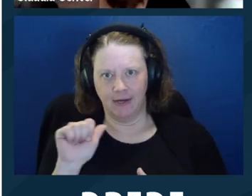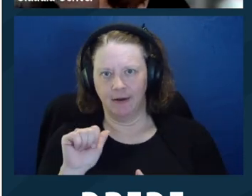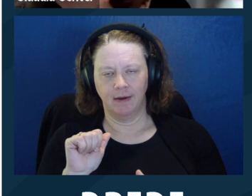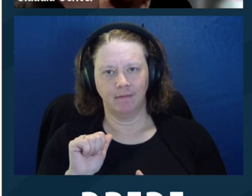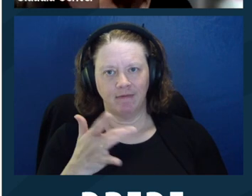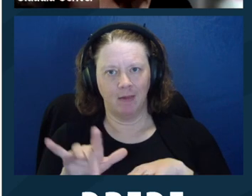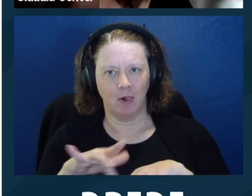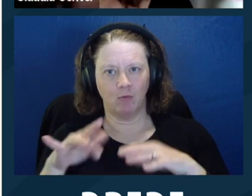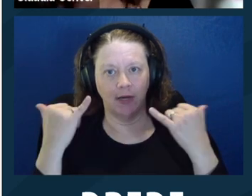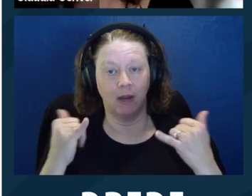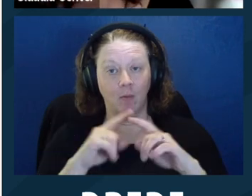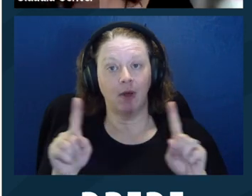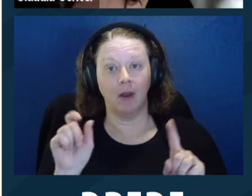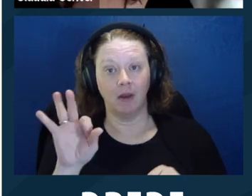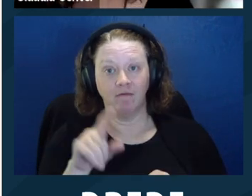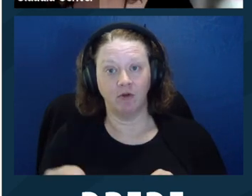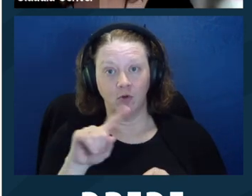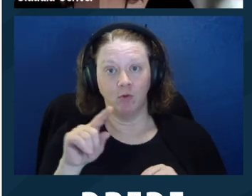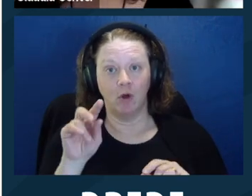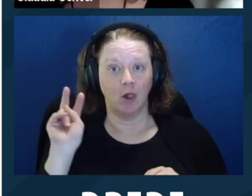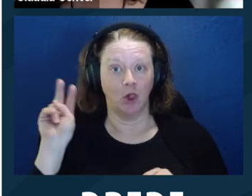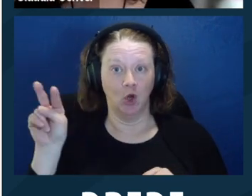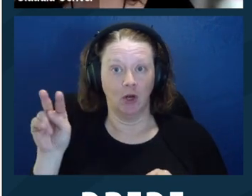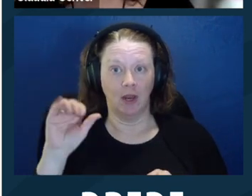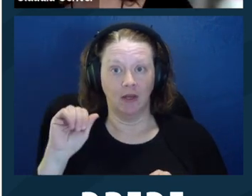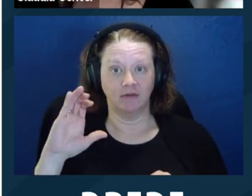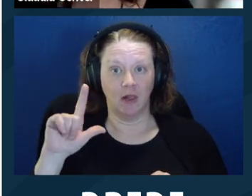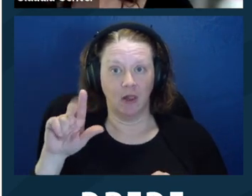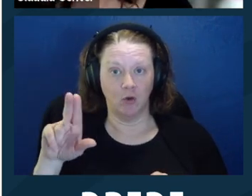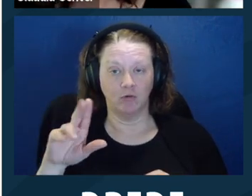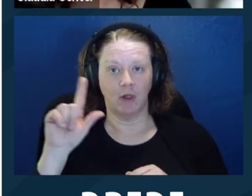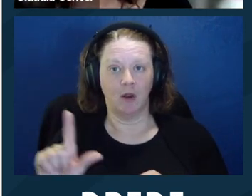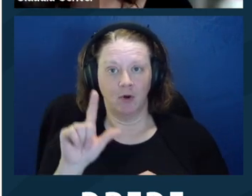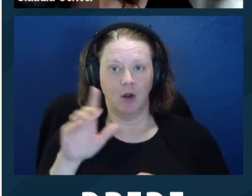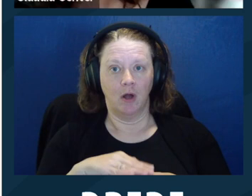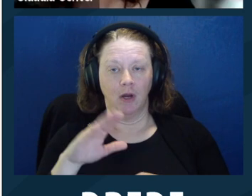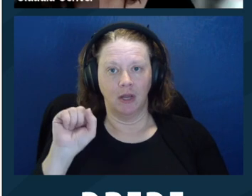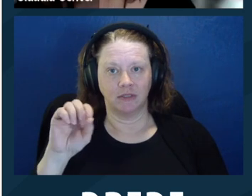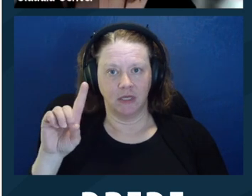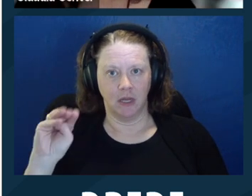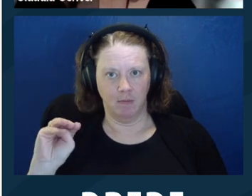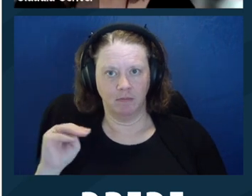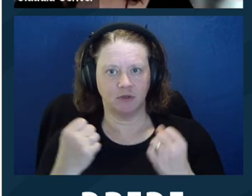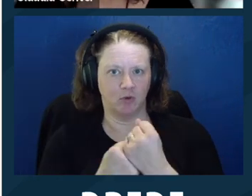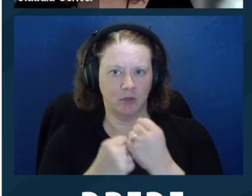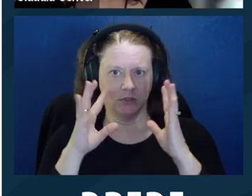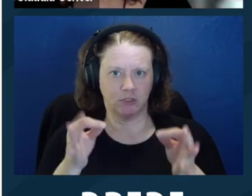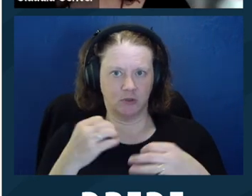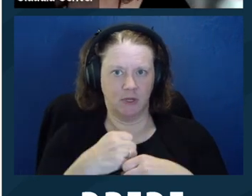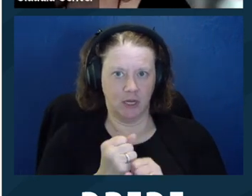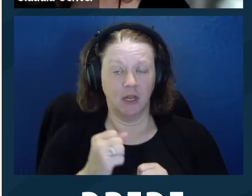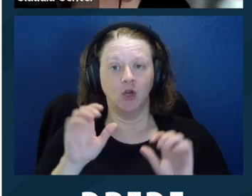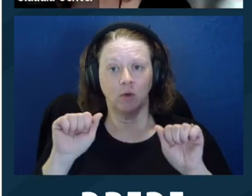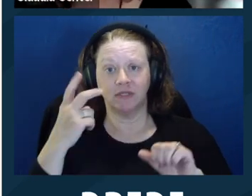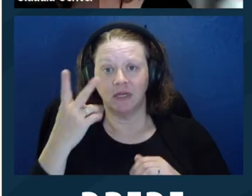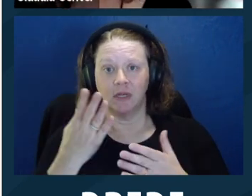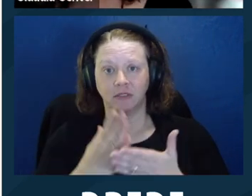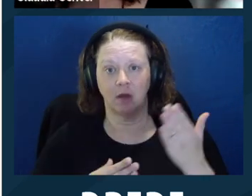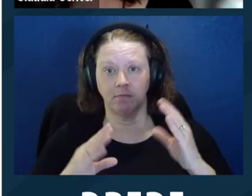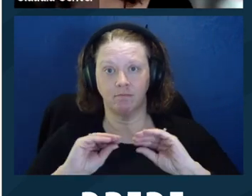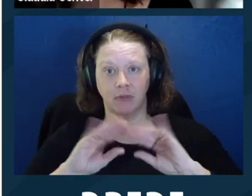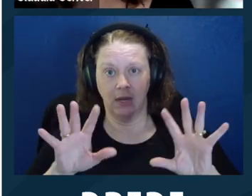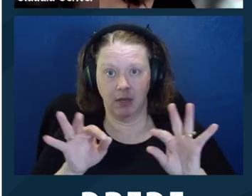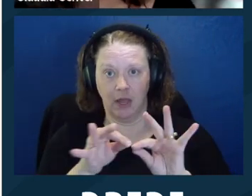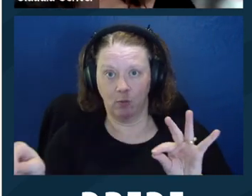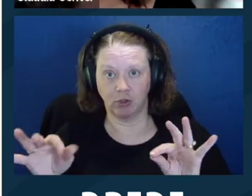I do not know of any right now. You can see, if you look at the ACLU's library on supported